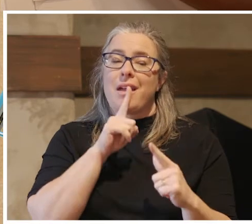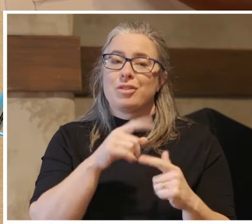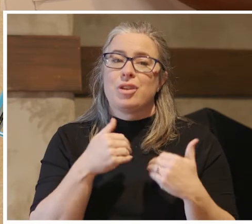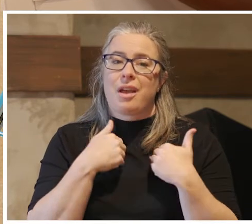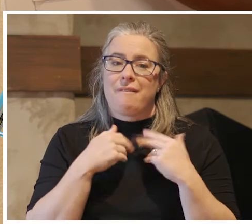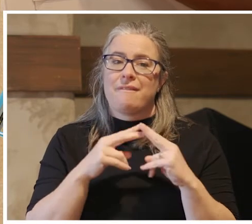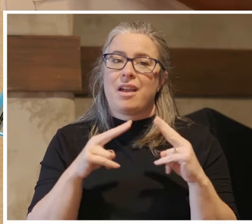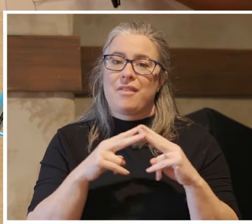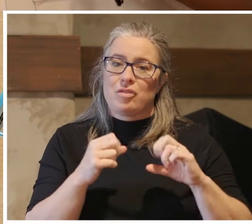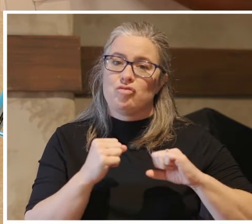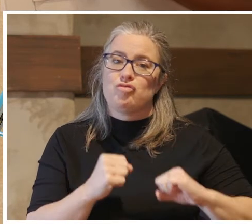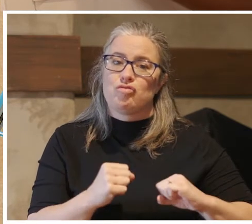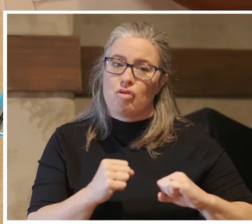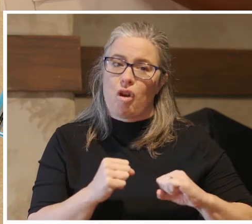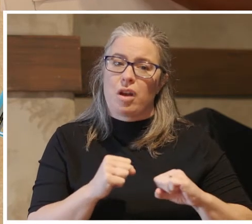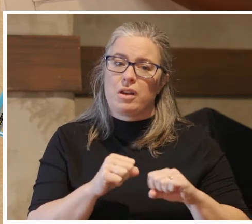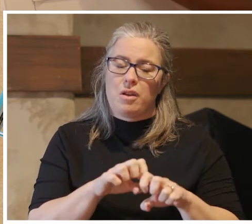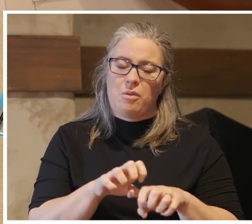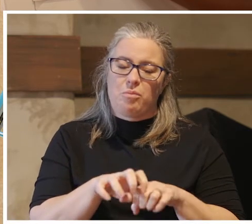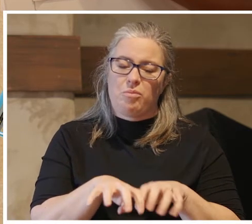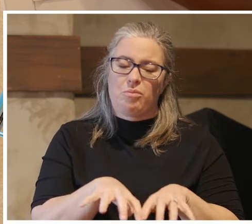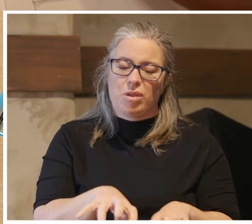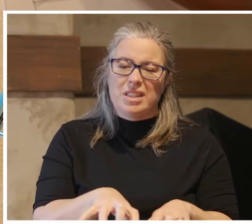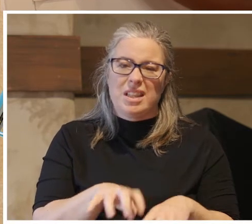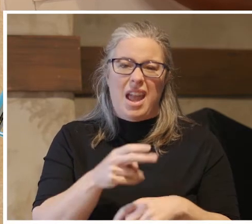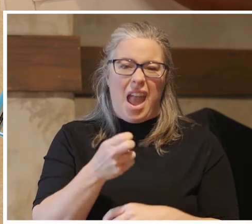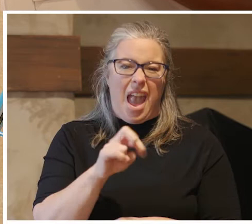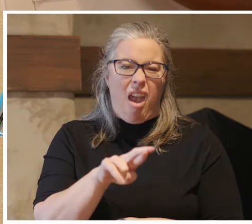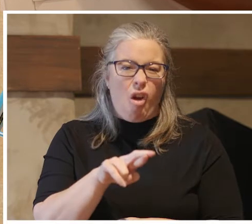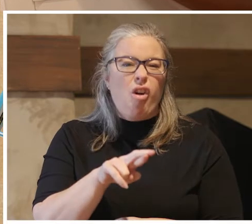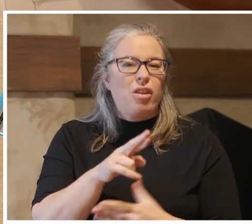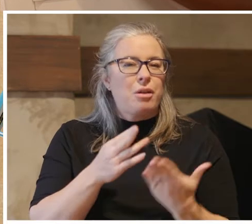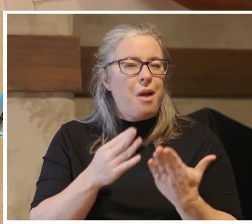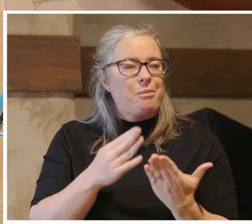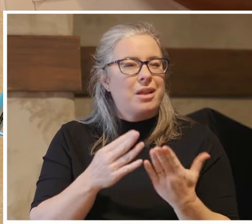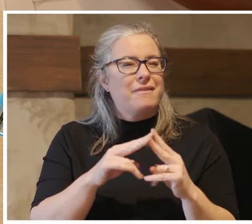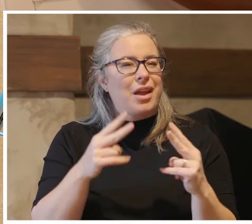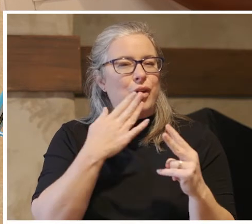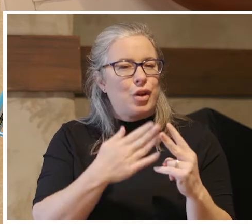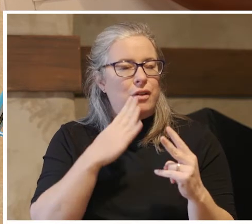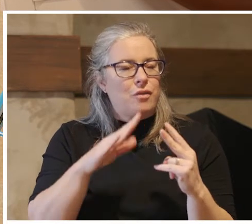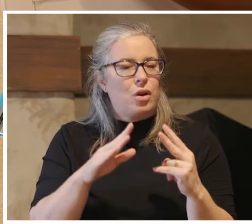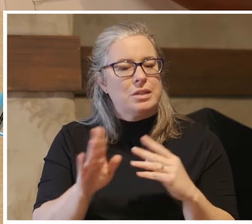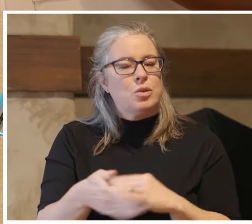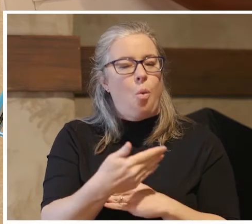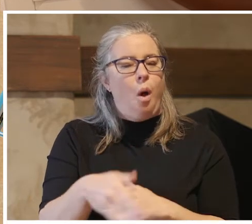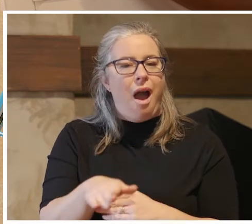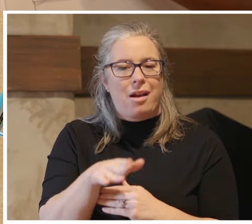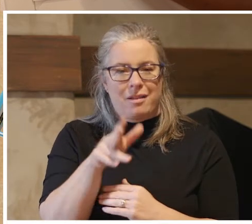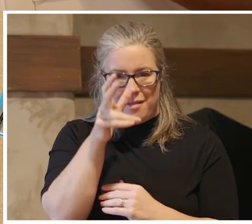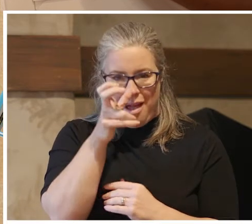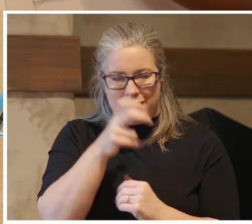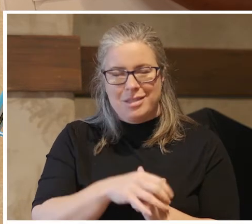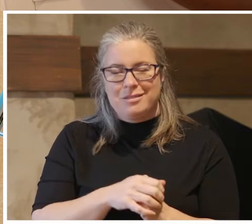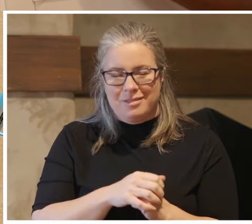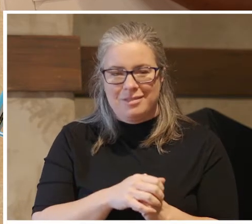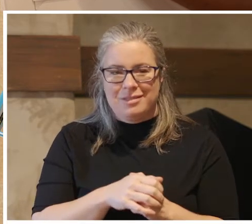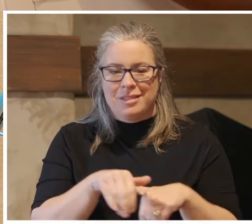And they've actually got very strong, bristly little tail hairs, that are probably very good for swatting flies